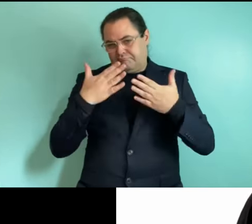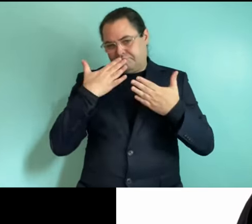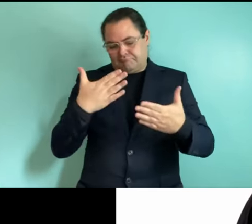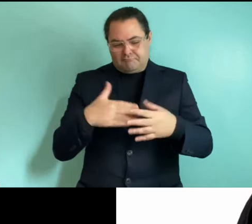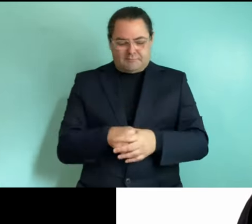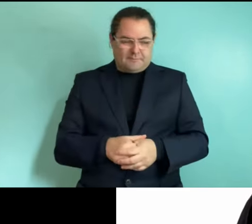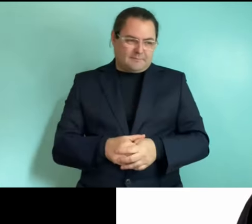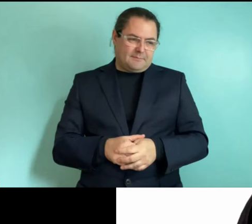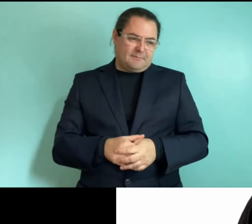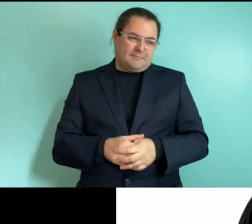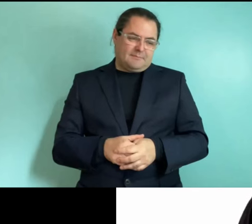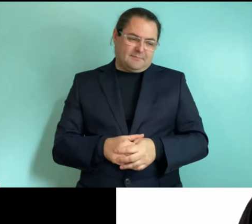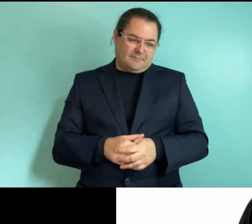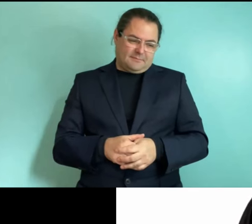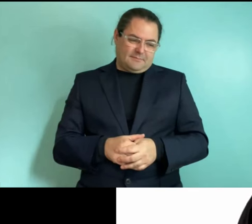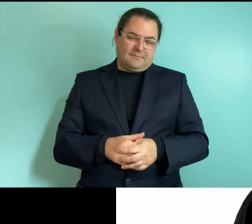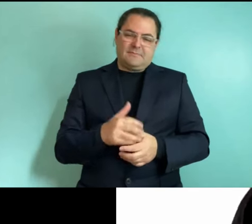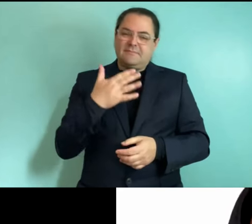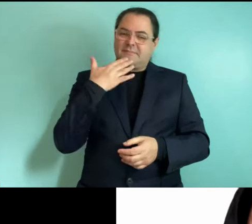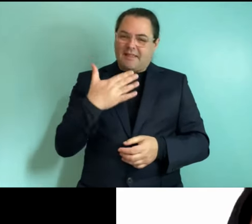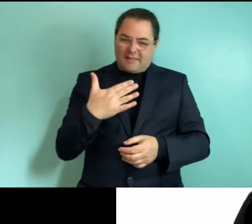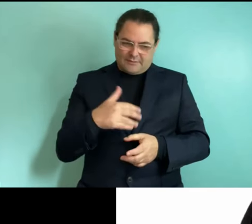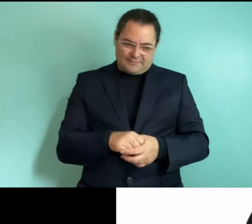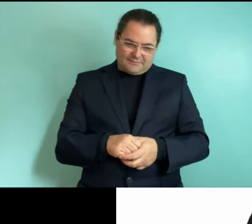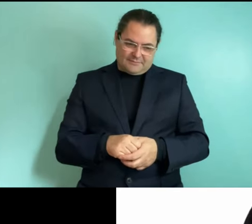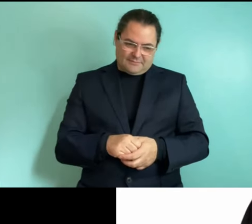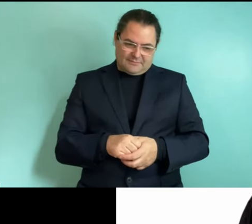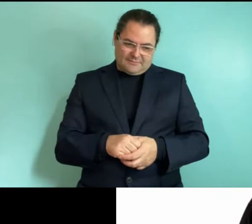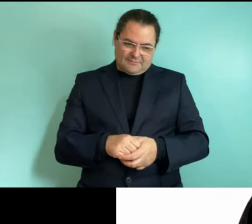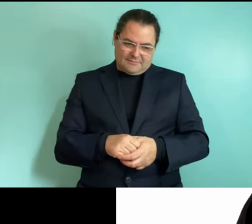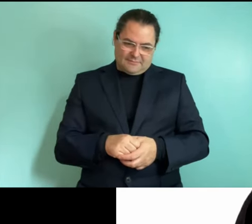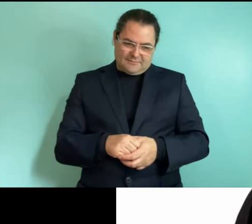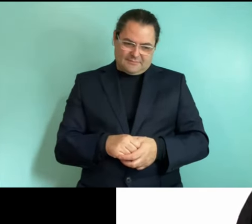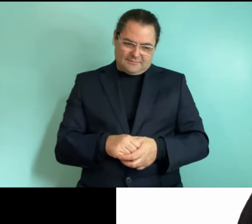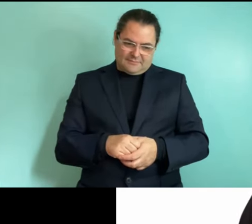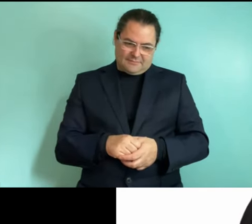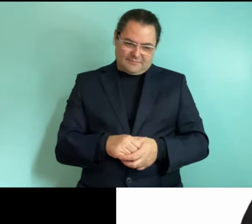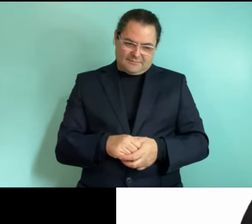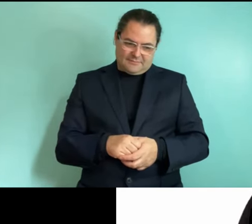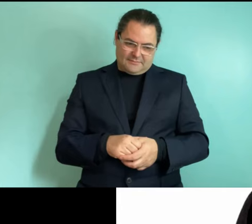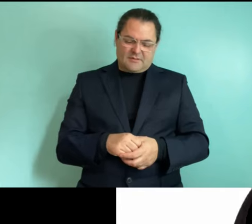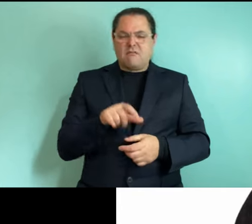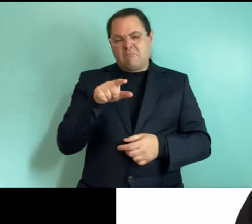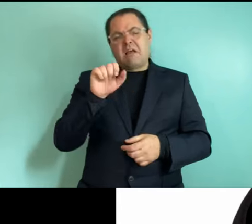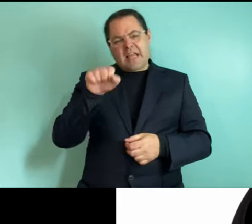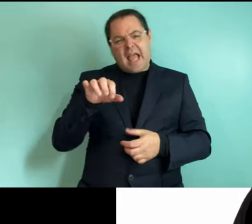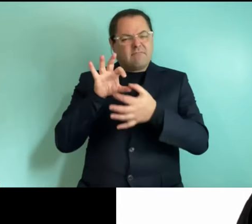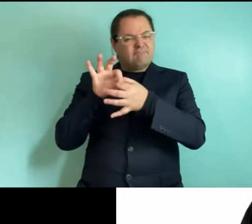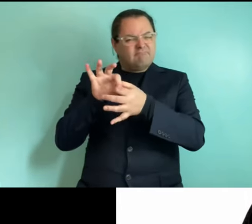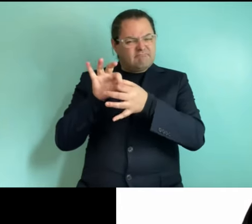Thank you so much about you. Thank you. Thank you, Mr. Henry you will get some time to interact with the audience and you're if you've missed out any points you can